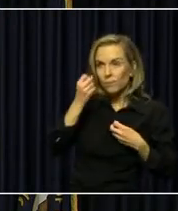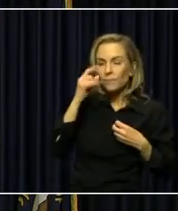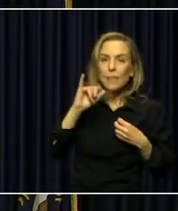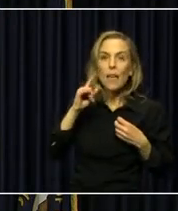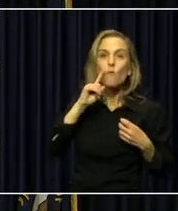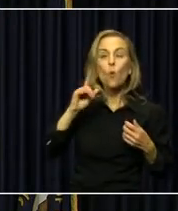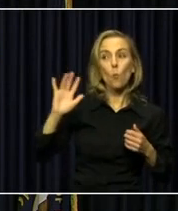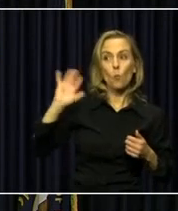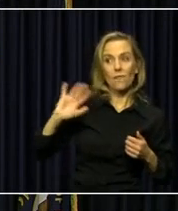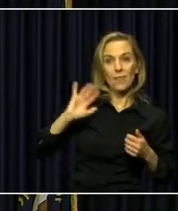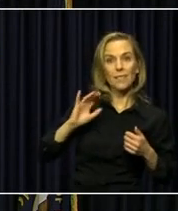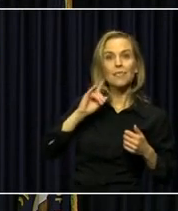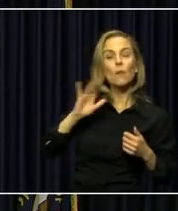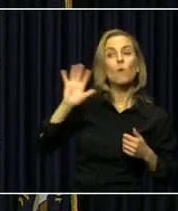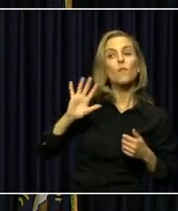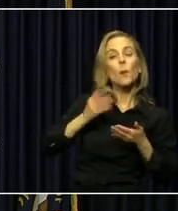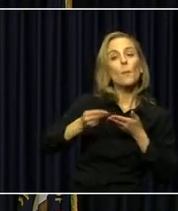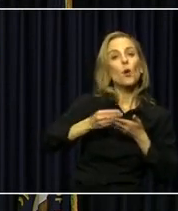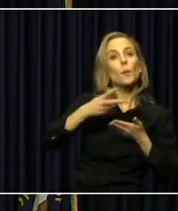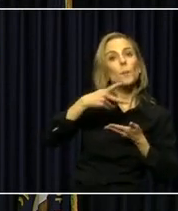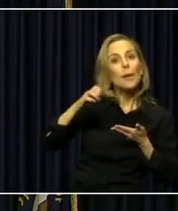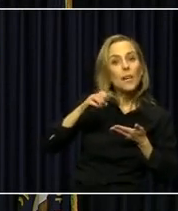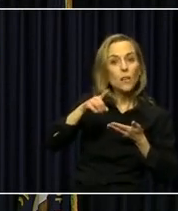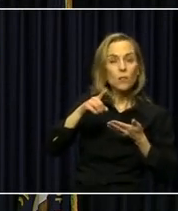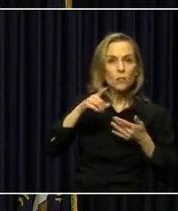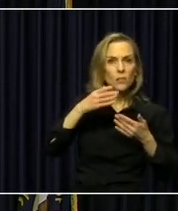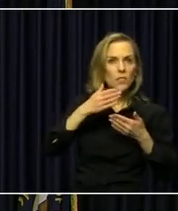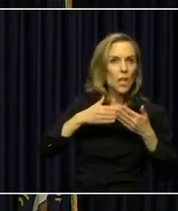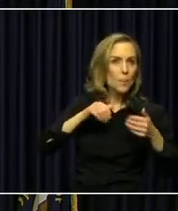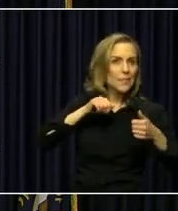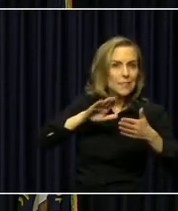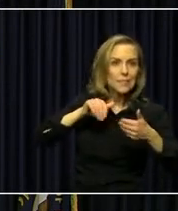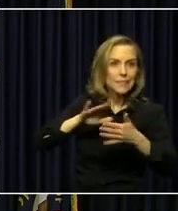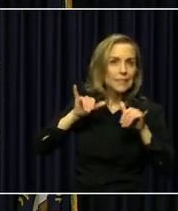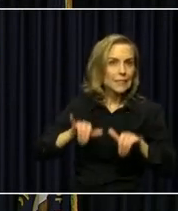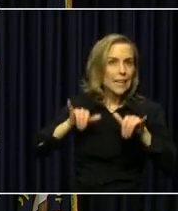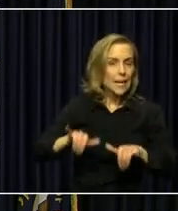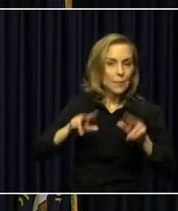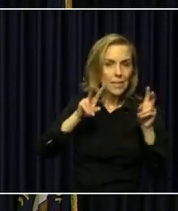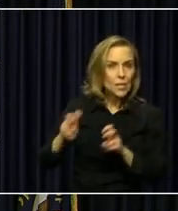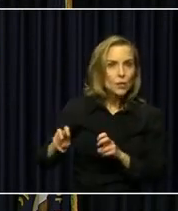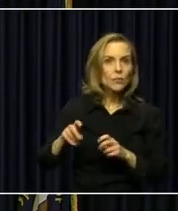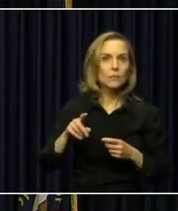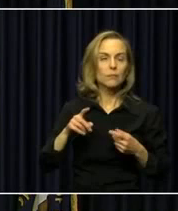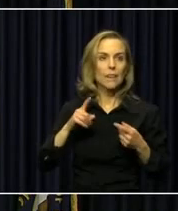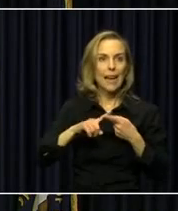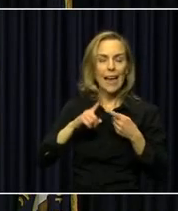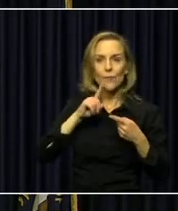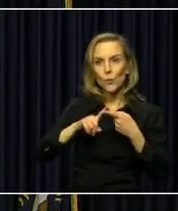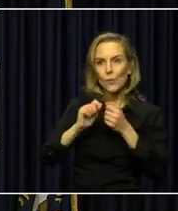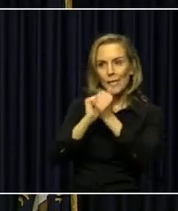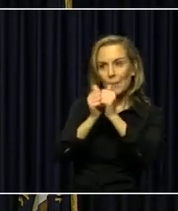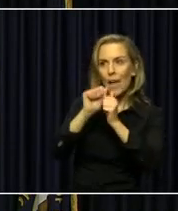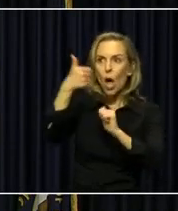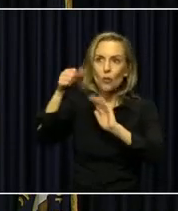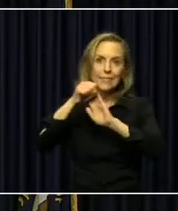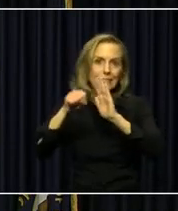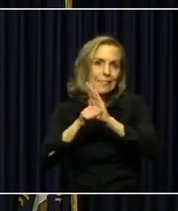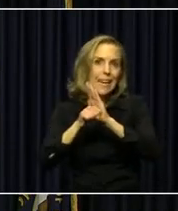SO RYAN SWABS ARE TOUGH, BUT WE'RE STILL -- RIGHT NOW SWABS ARE TOUGH BUT WE'RE STILL GETTING ENOUGH TO DO THE